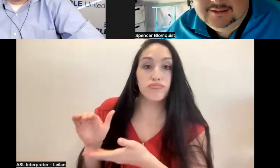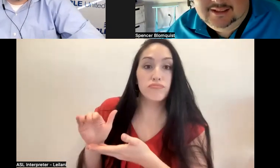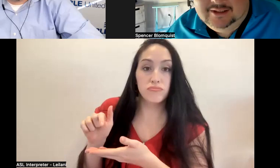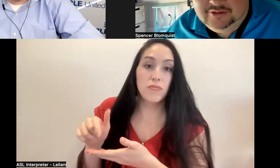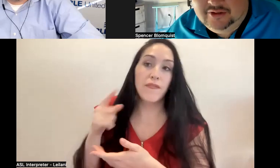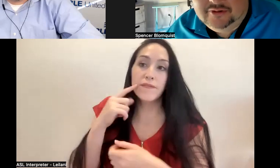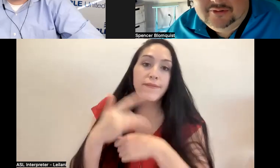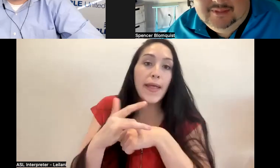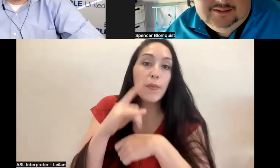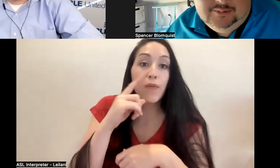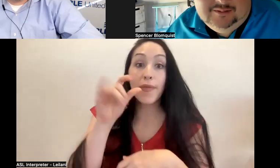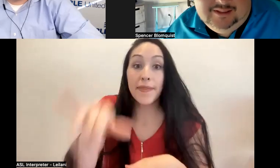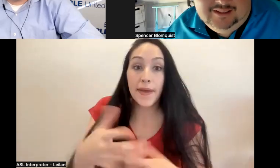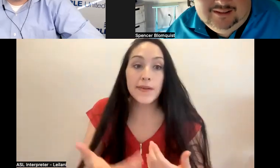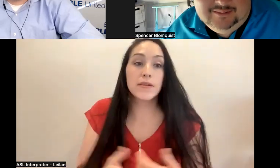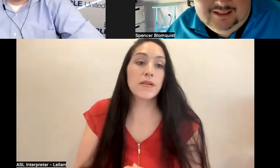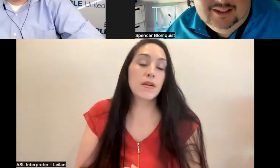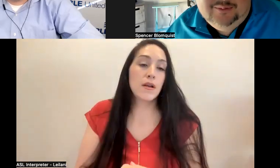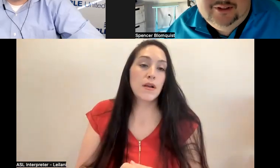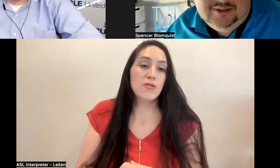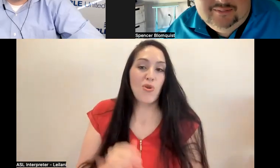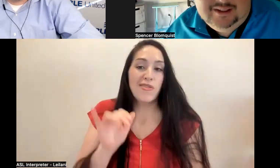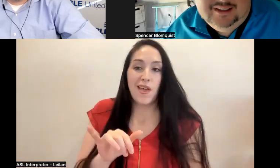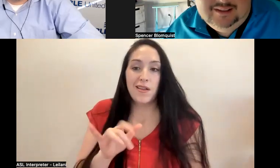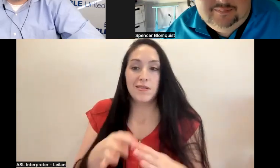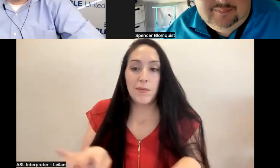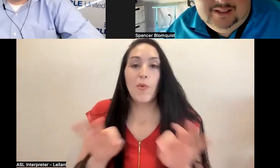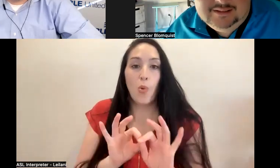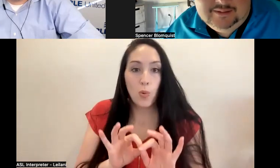11:19:22 You know your mental, well-being, I mean when you don't have money to pay something